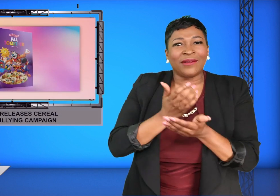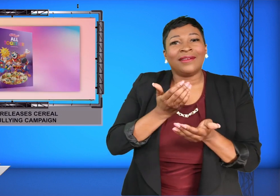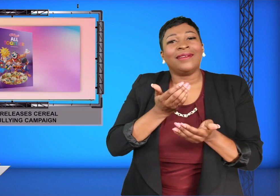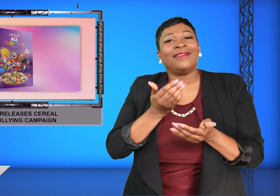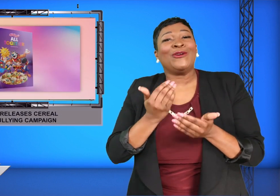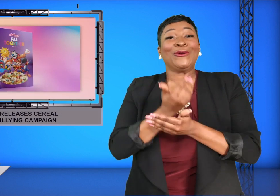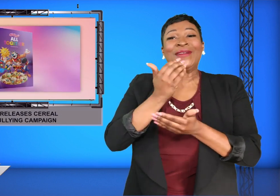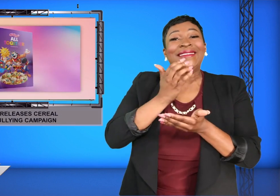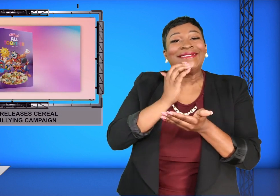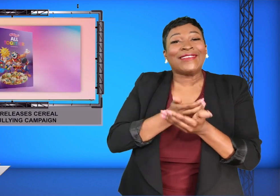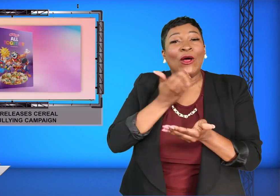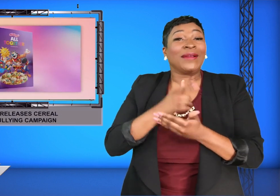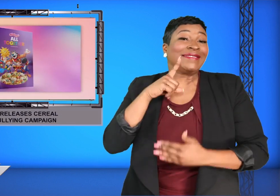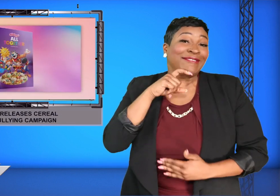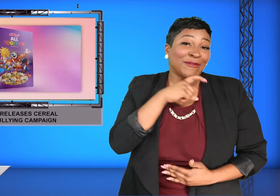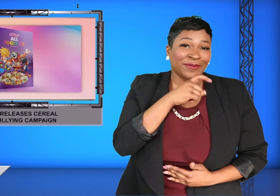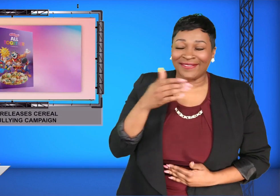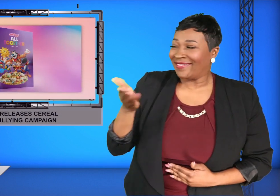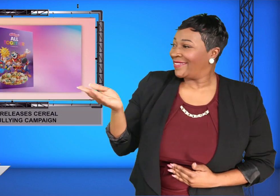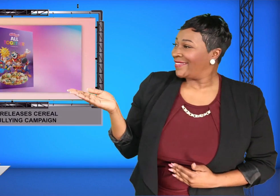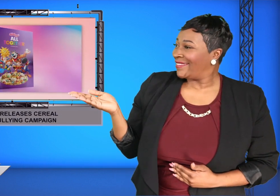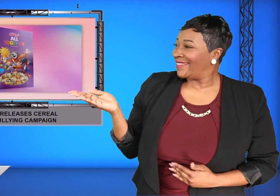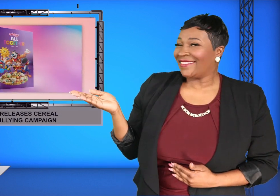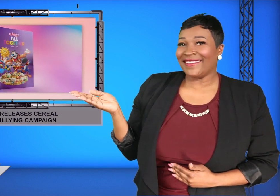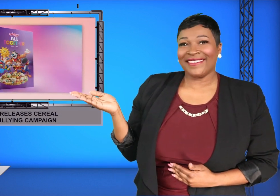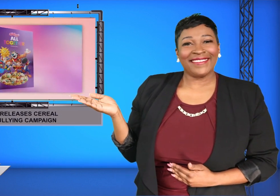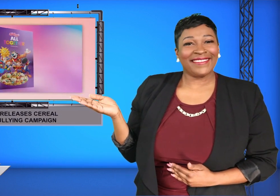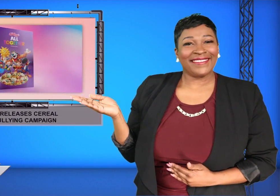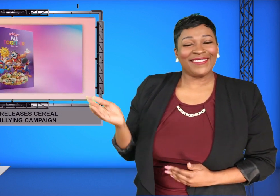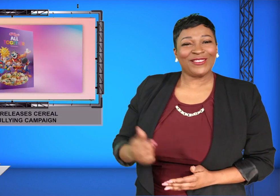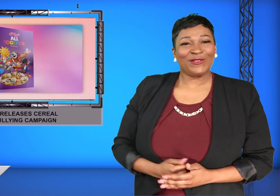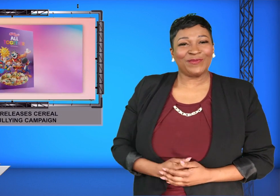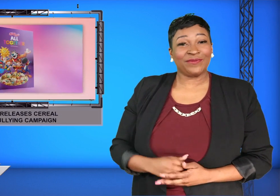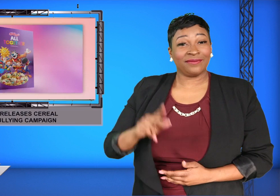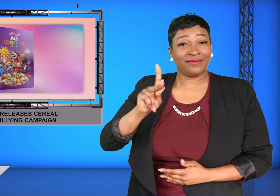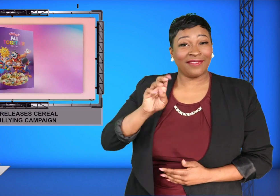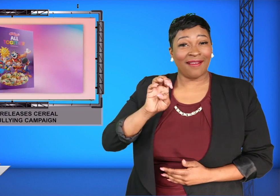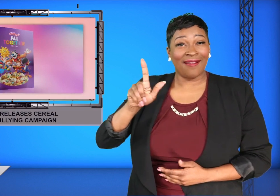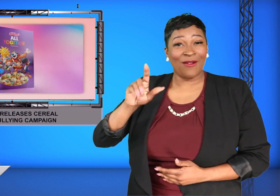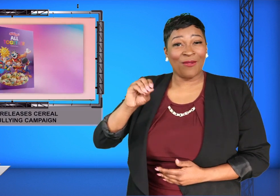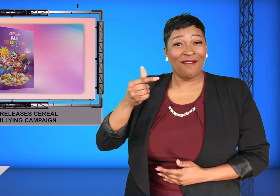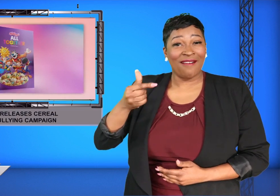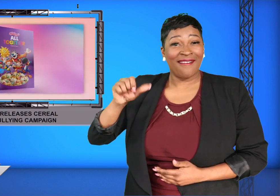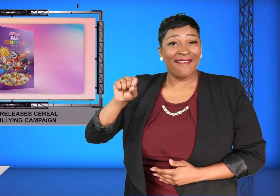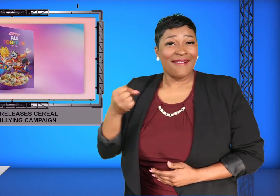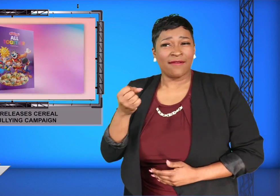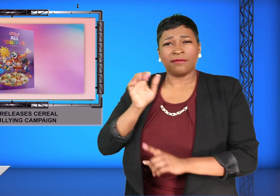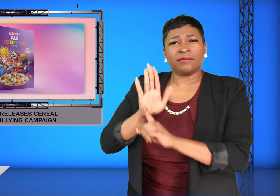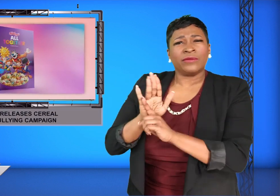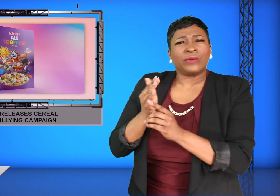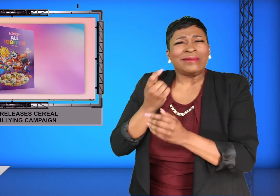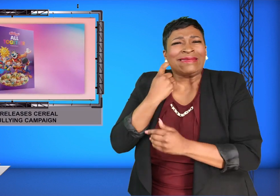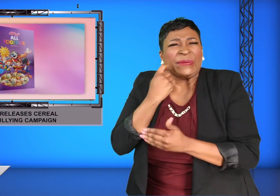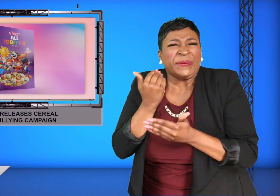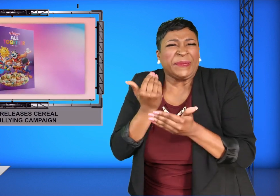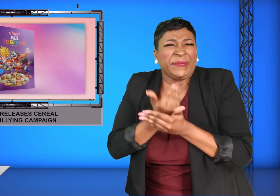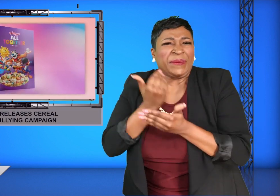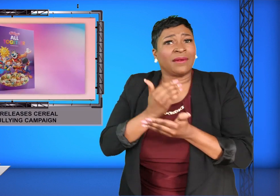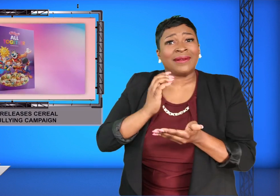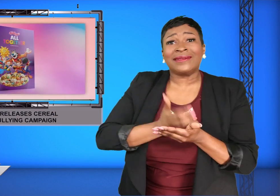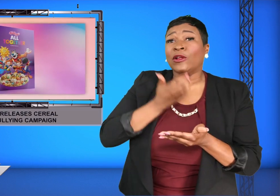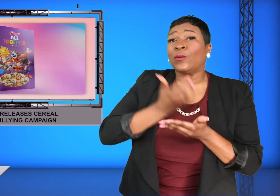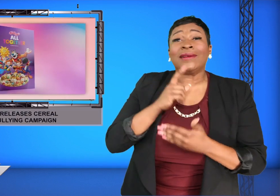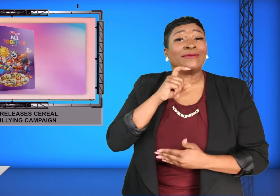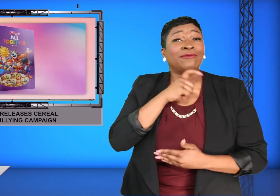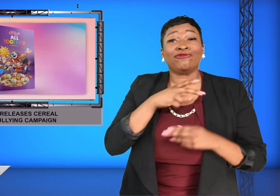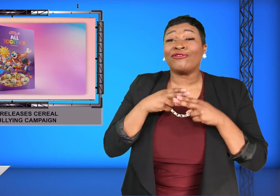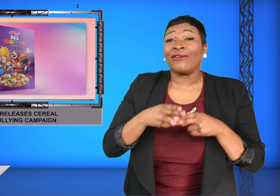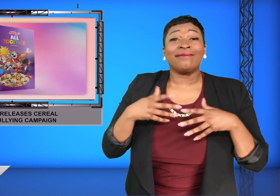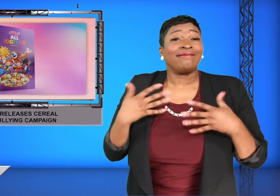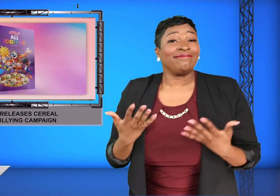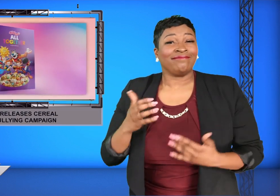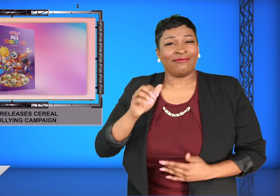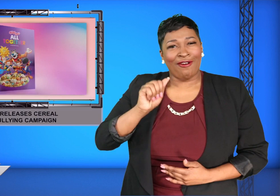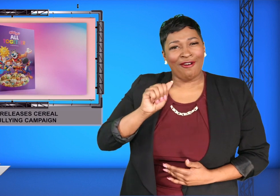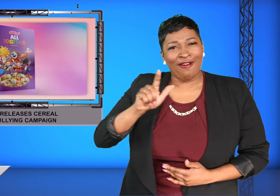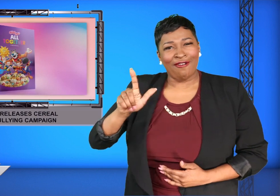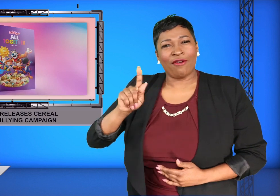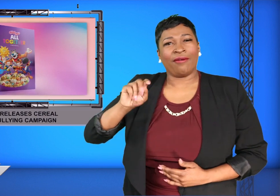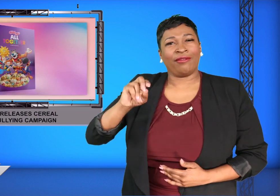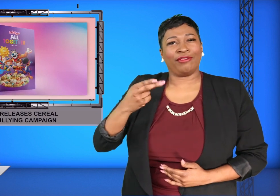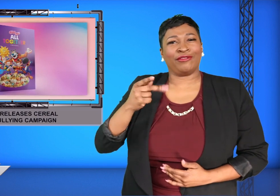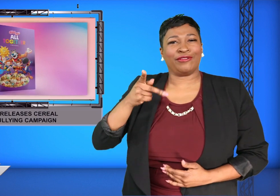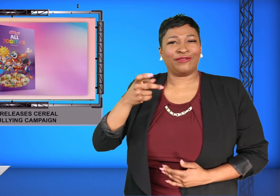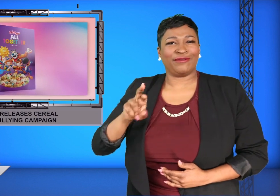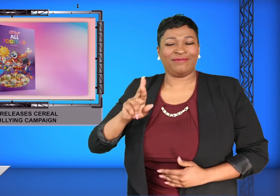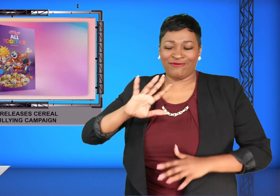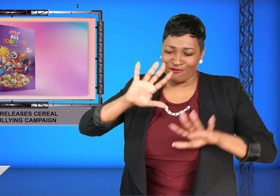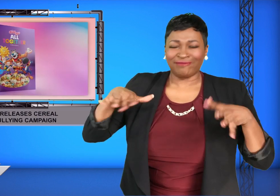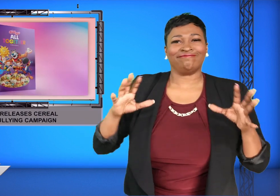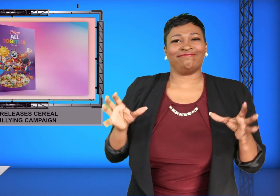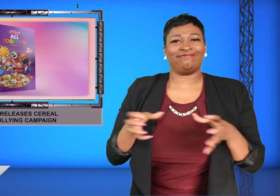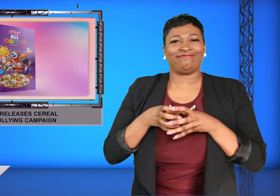This is Kellogg's new a cereal called "All Together."